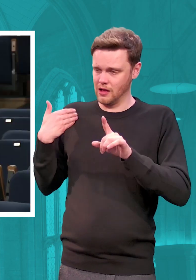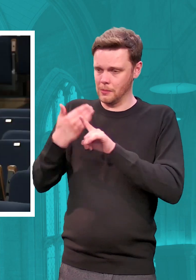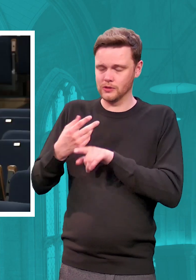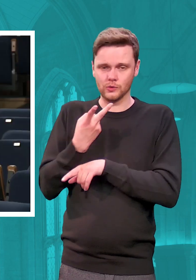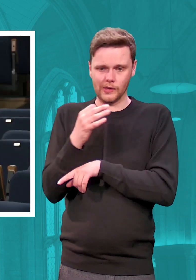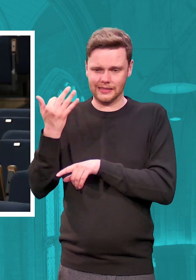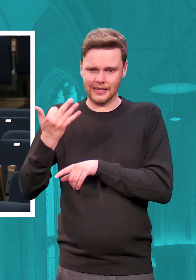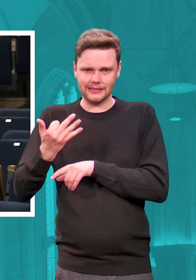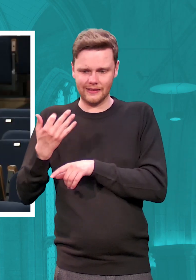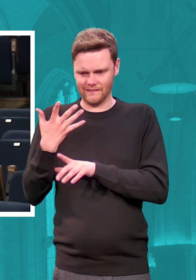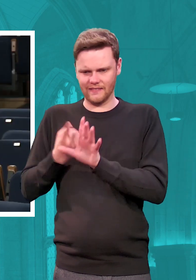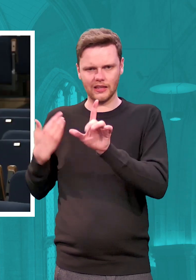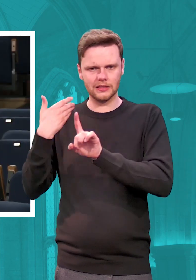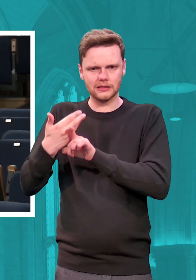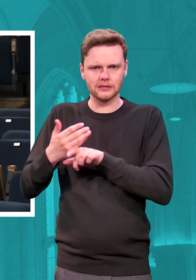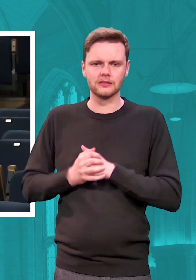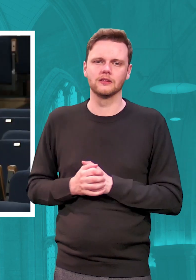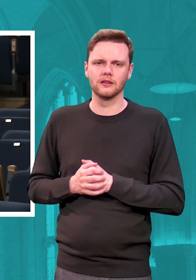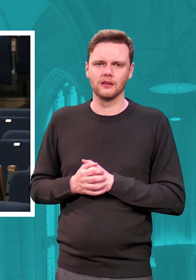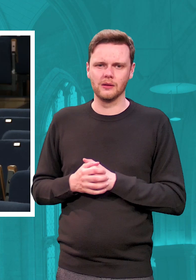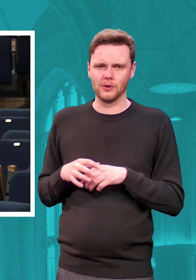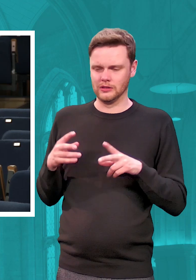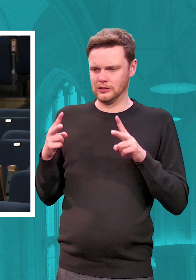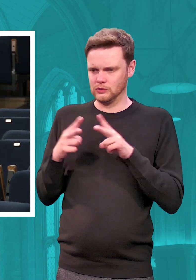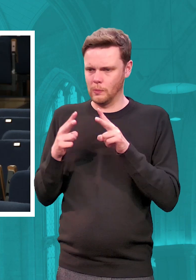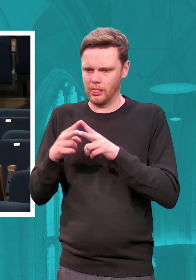Duplication of effort across four councils.